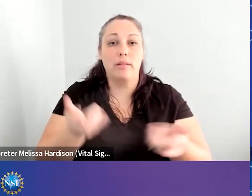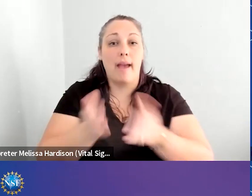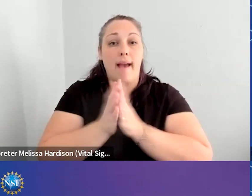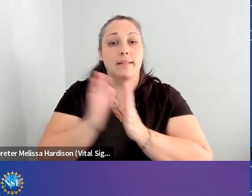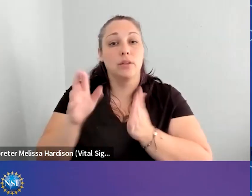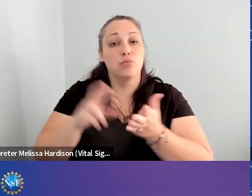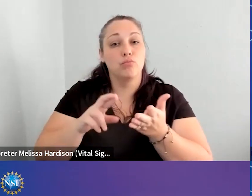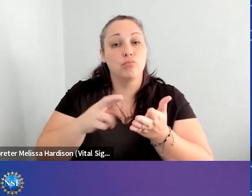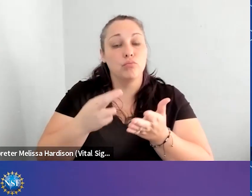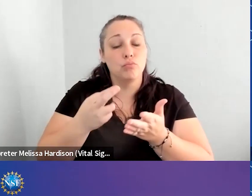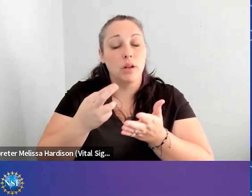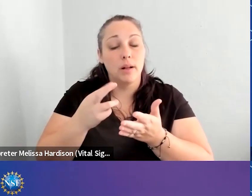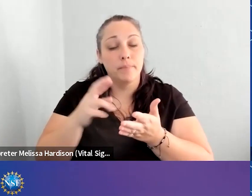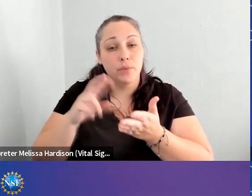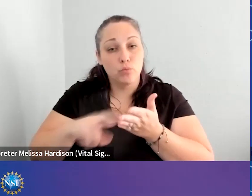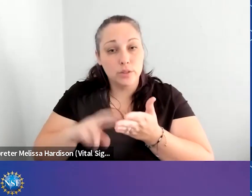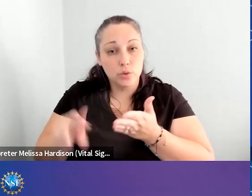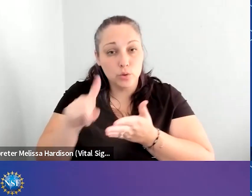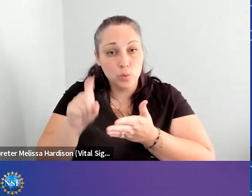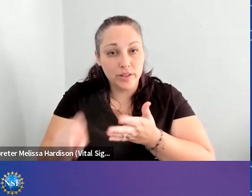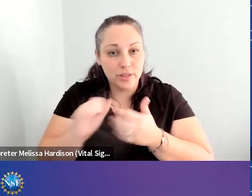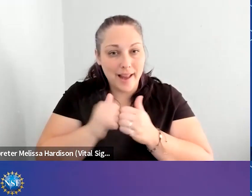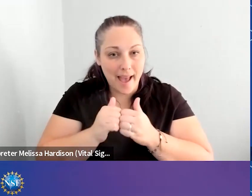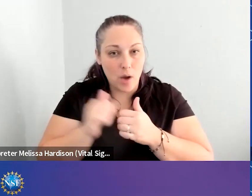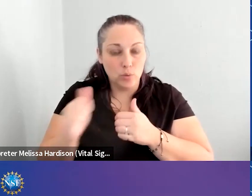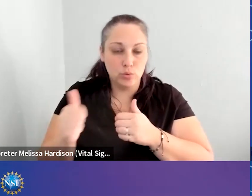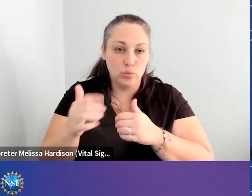to maximize student success in low-income environments.